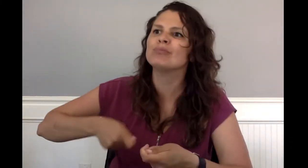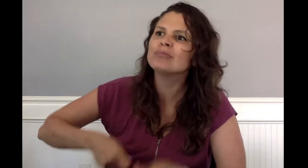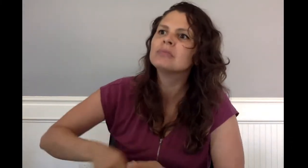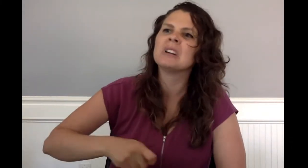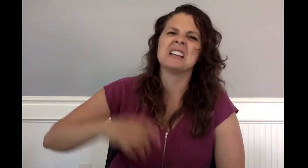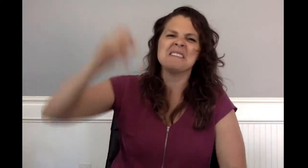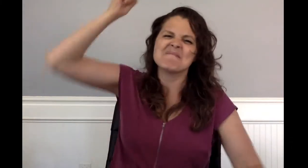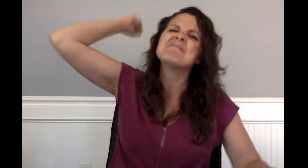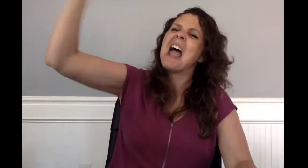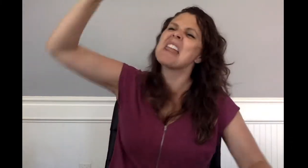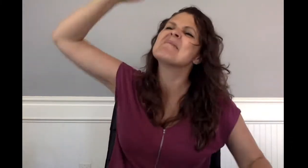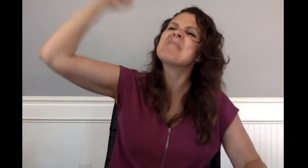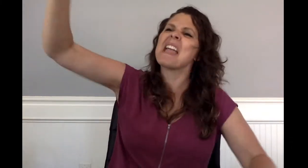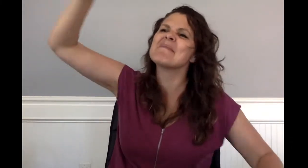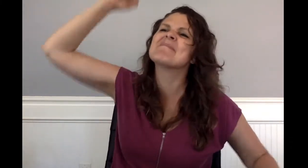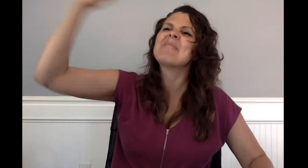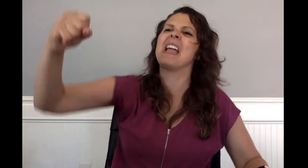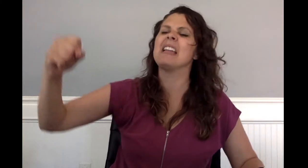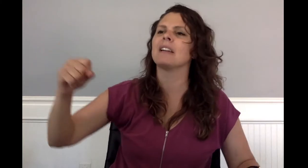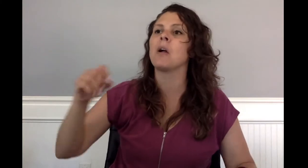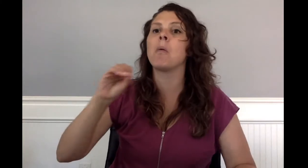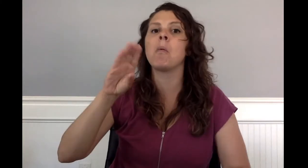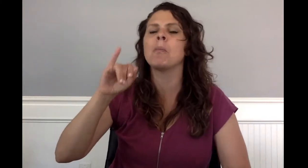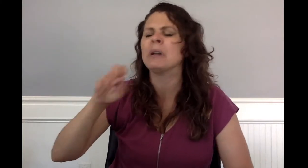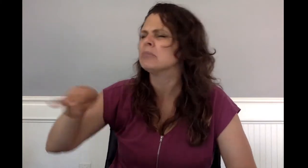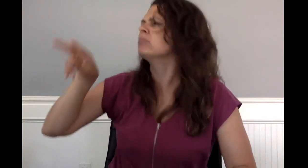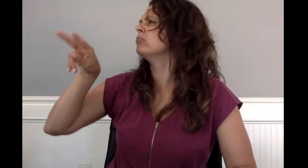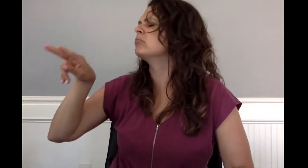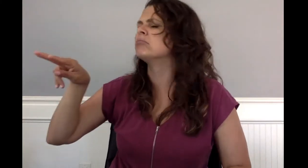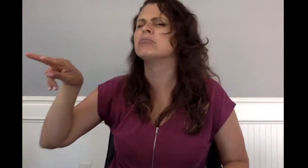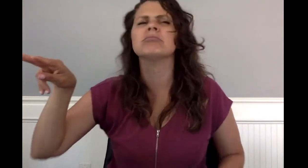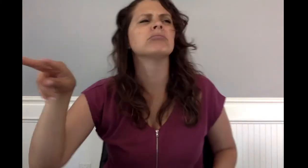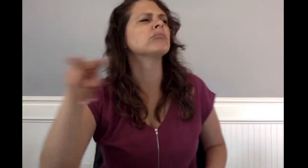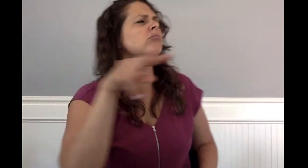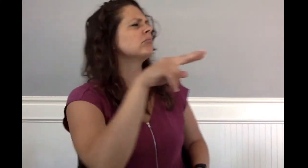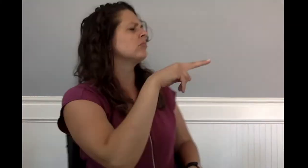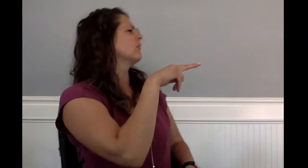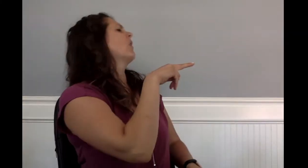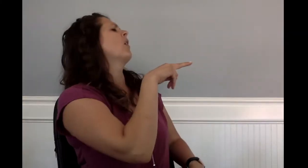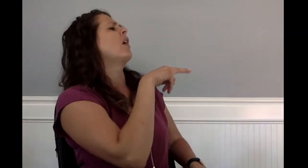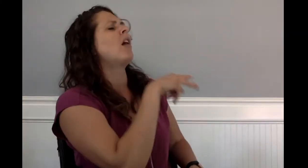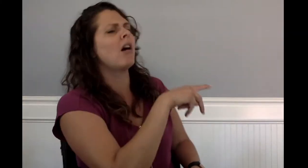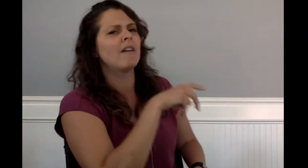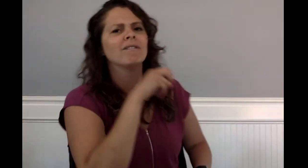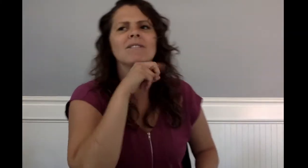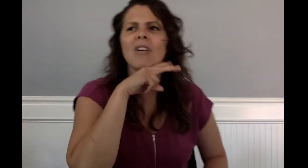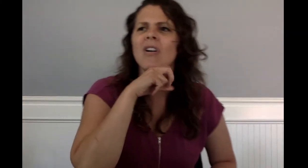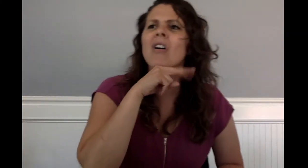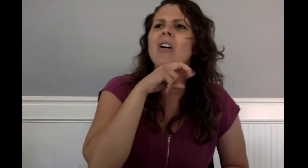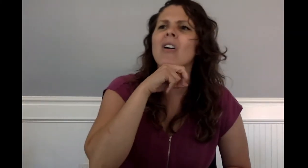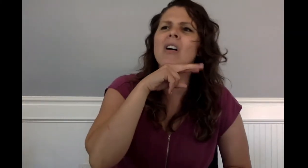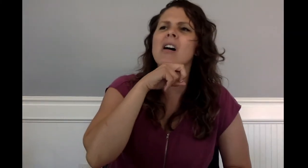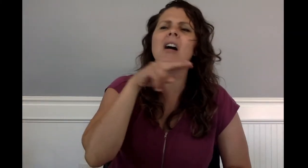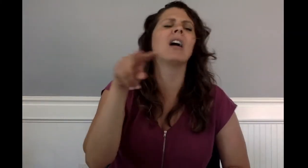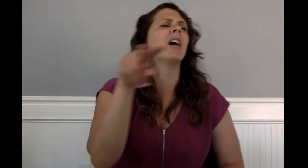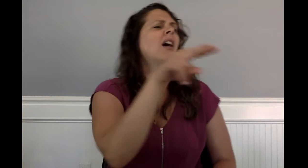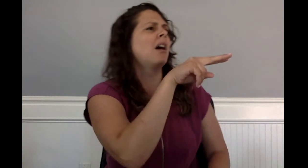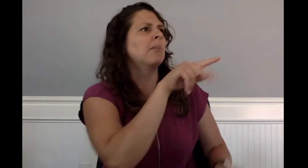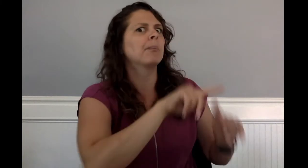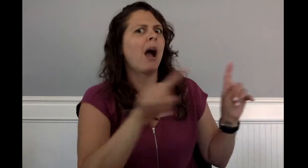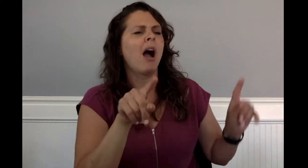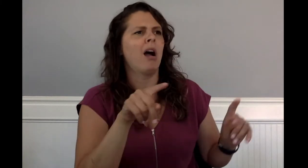She banged on it. Obie lifted his head and spun around.